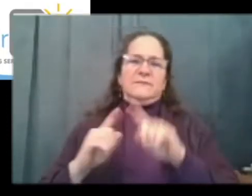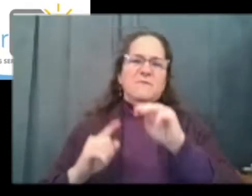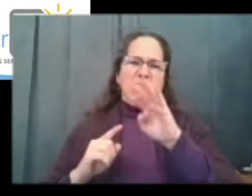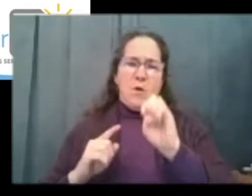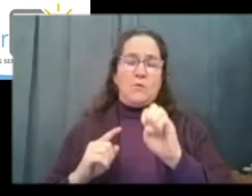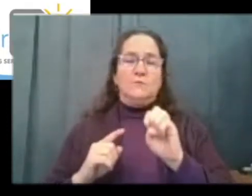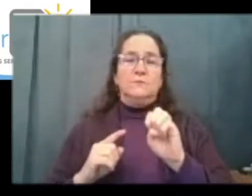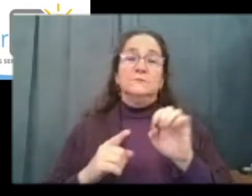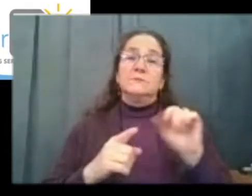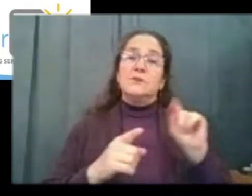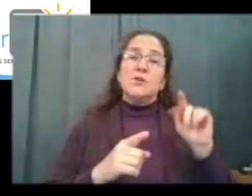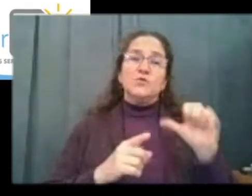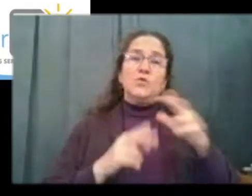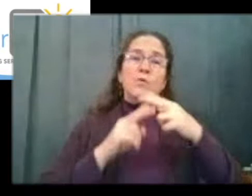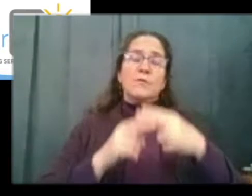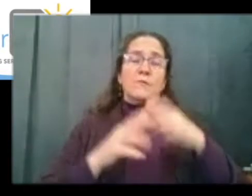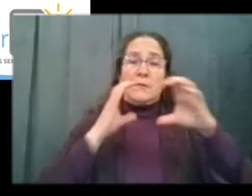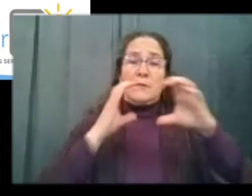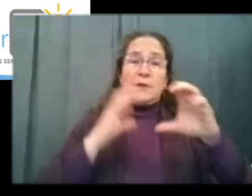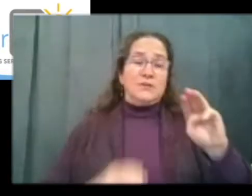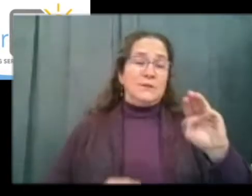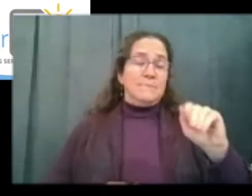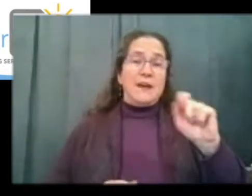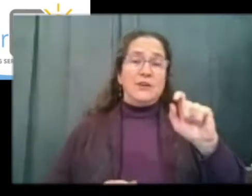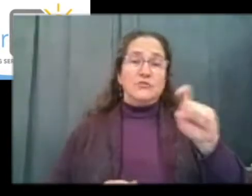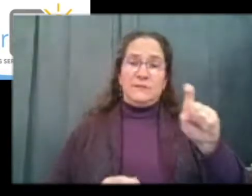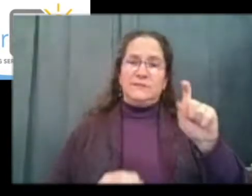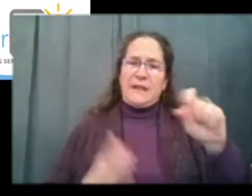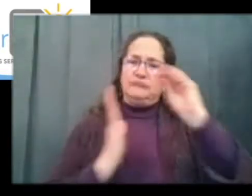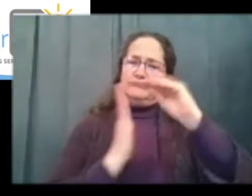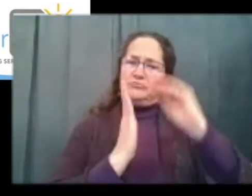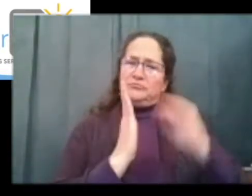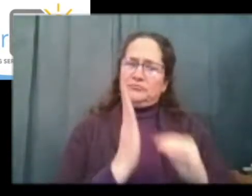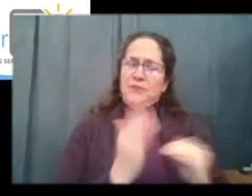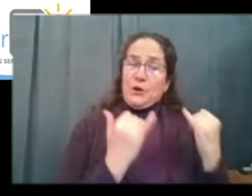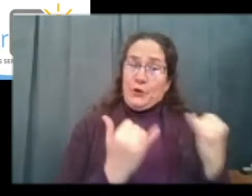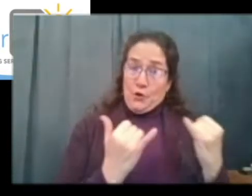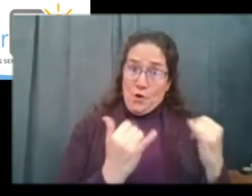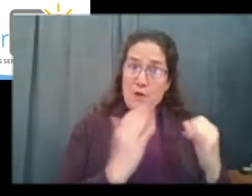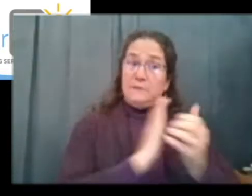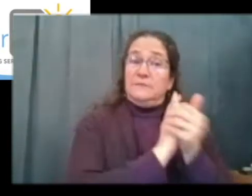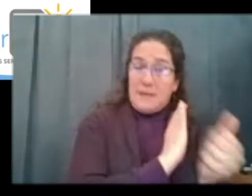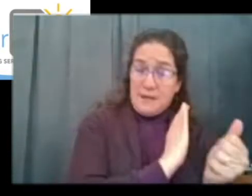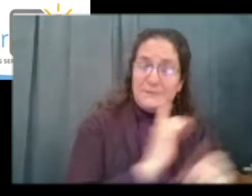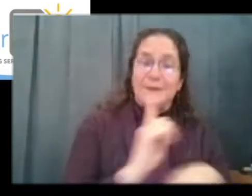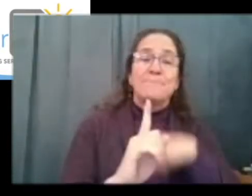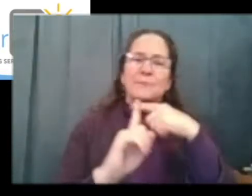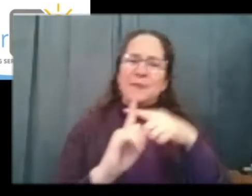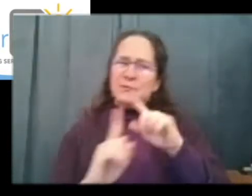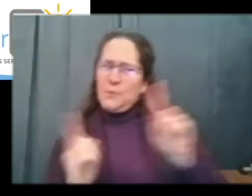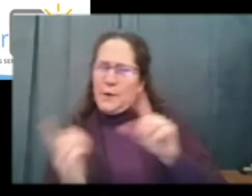can be used to document present communication skills as well as areas of need that the individual may be experiencing.